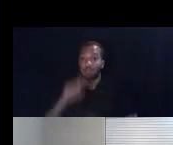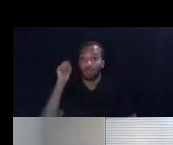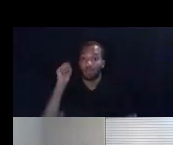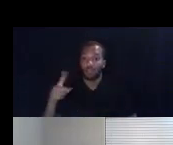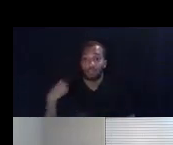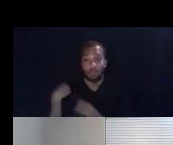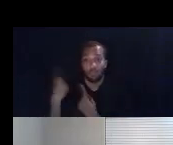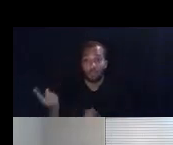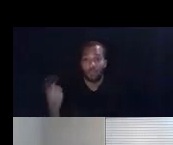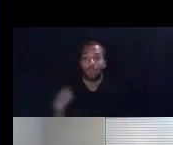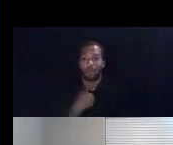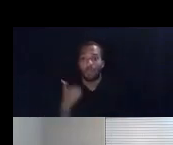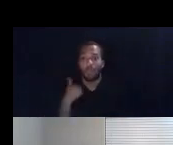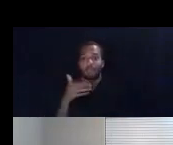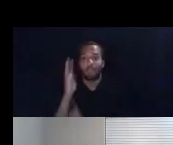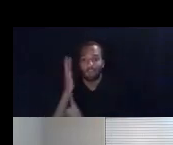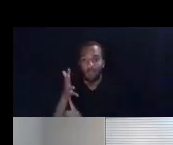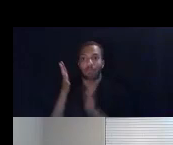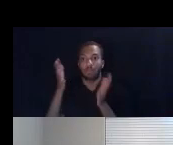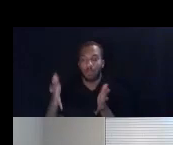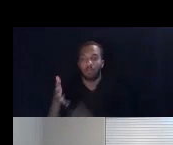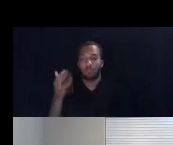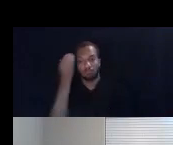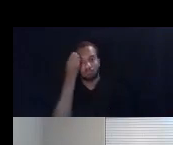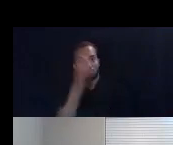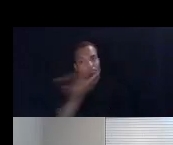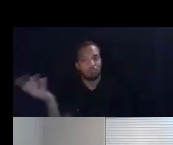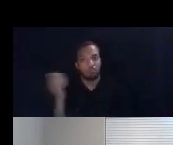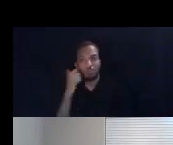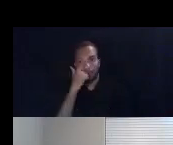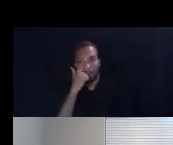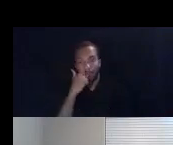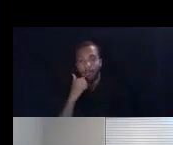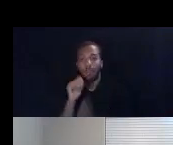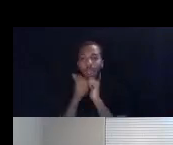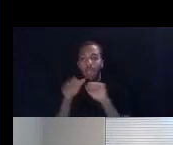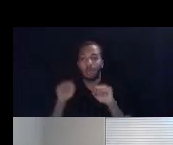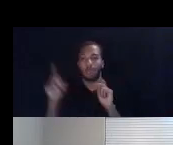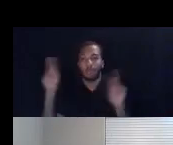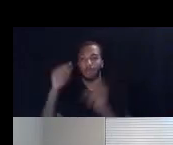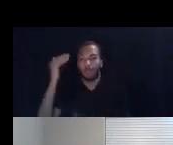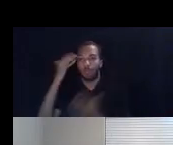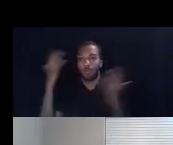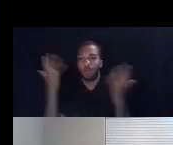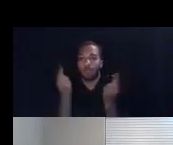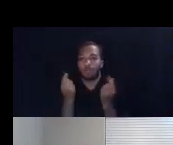and we do have about five more minutes, just so folks know. How can people know what is done with the CHNA over the years?